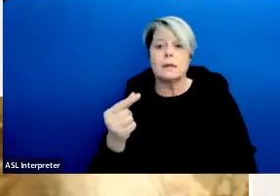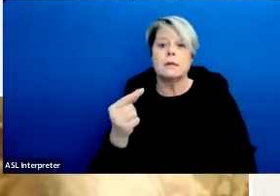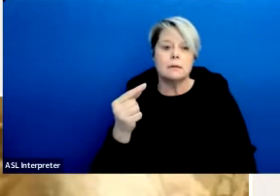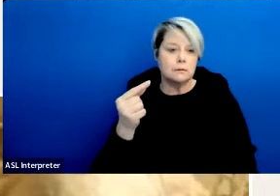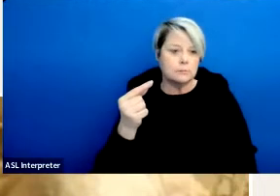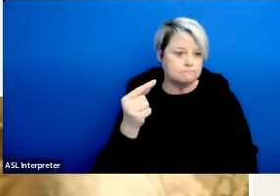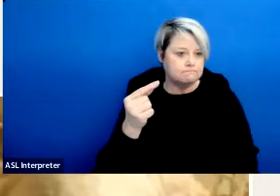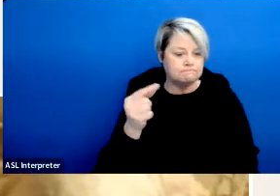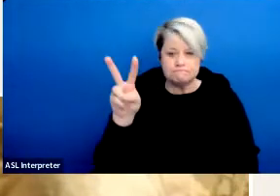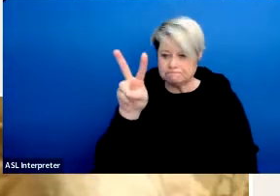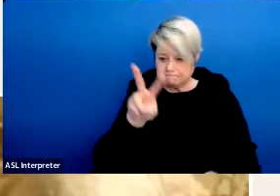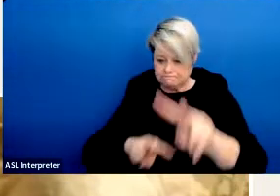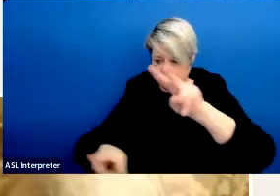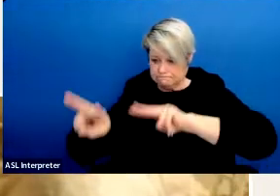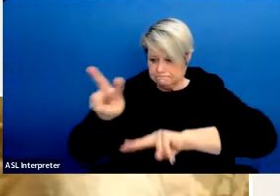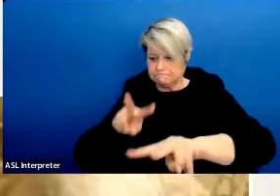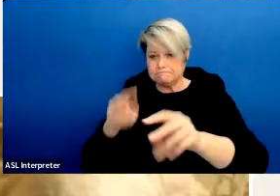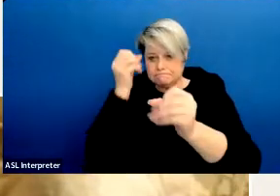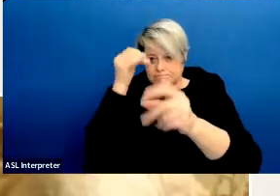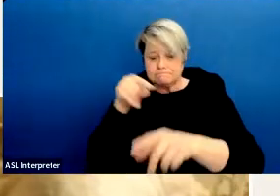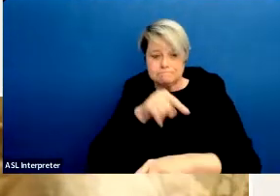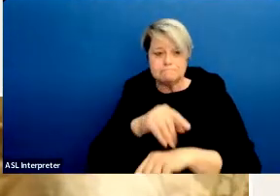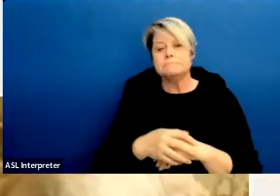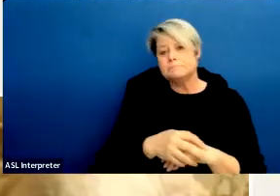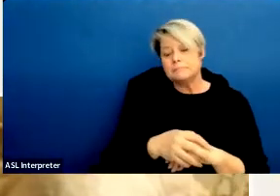but link a rural business with urban AG and making